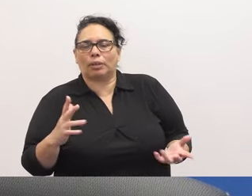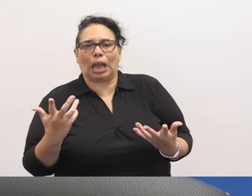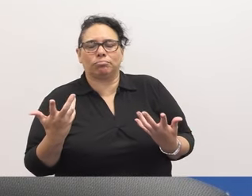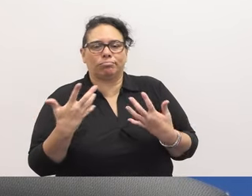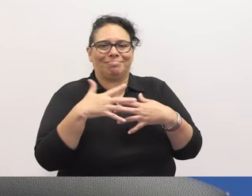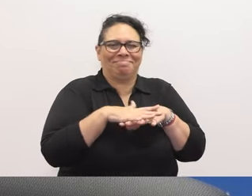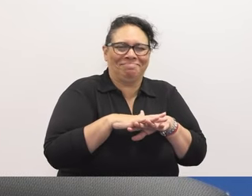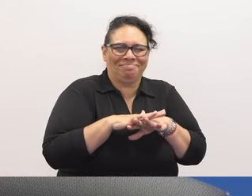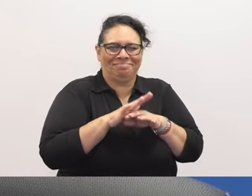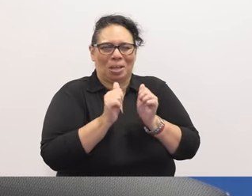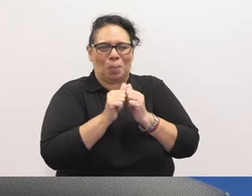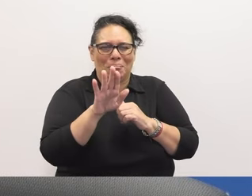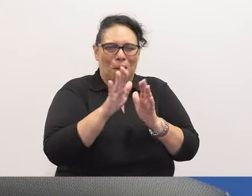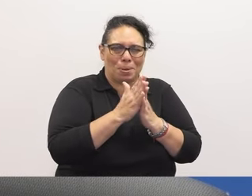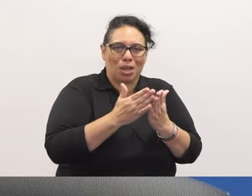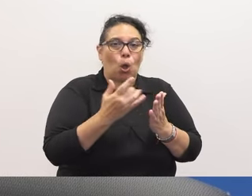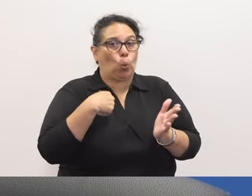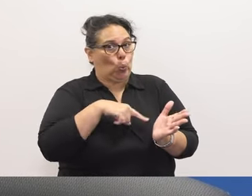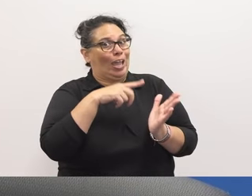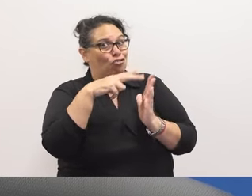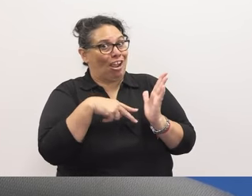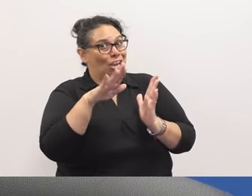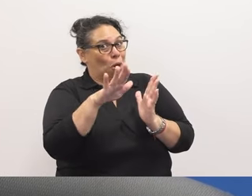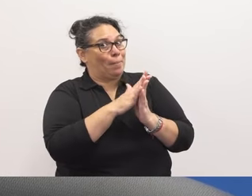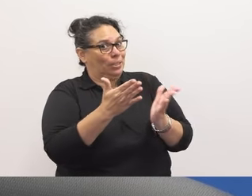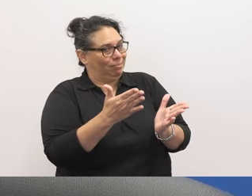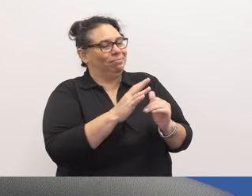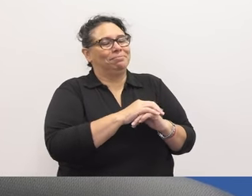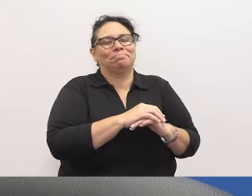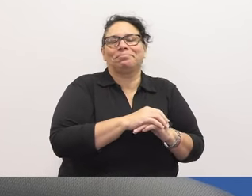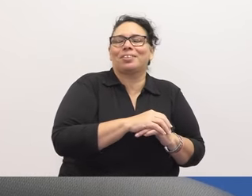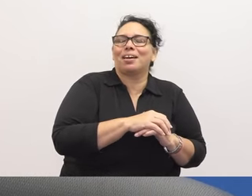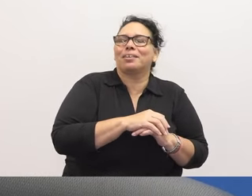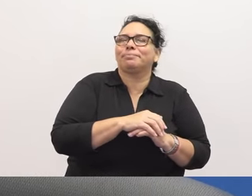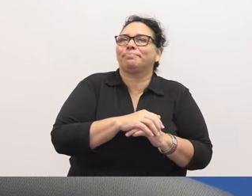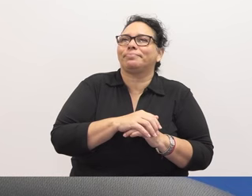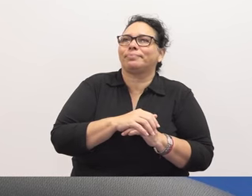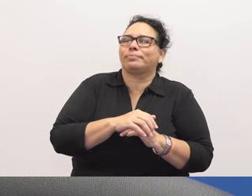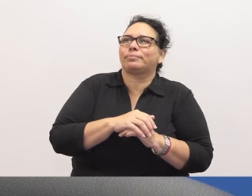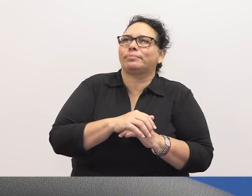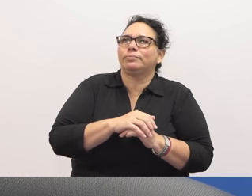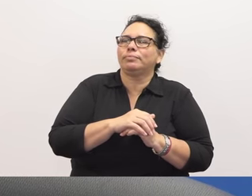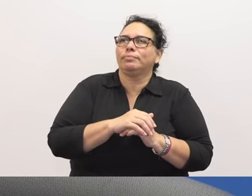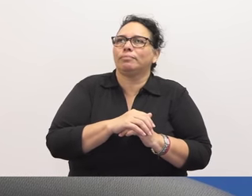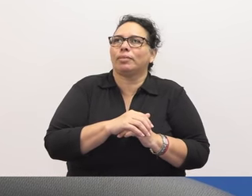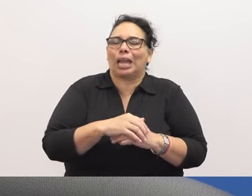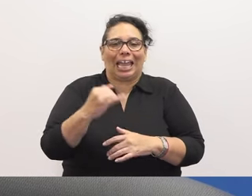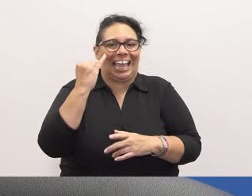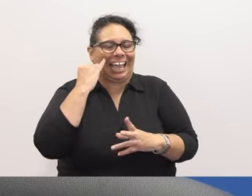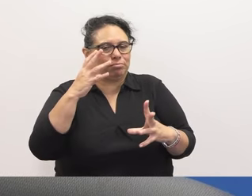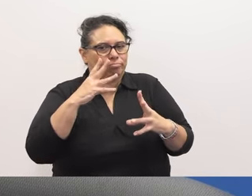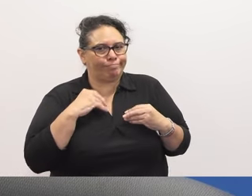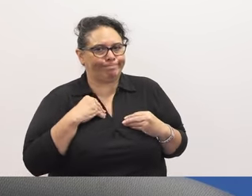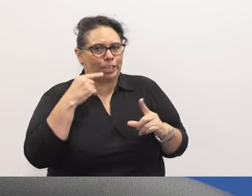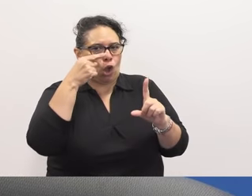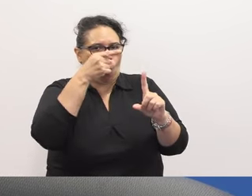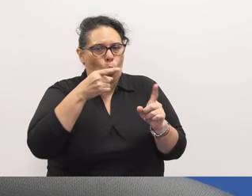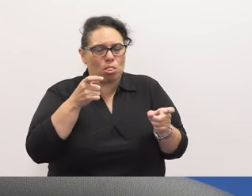so I we did read your book as well, AJ, is that if we adopt our goals and guardrails today,